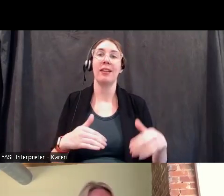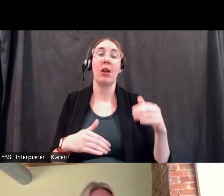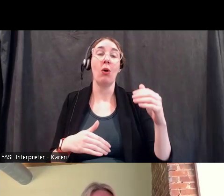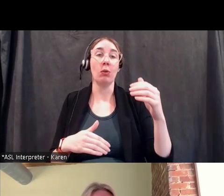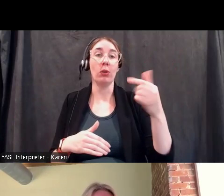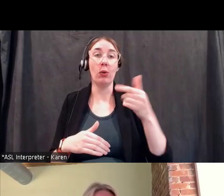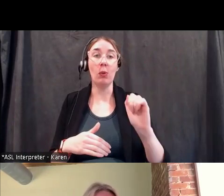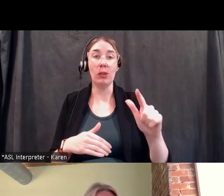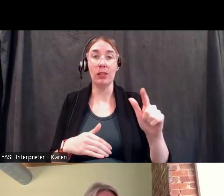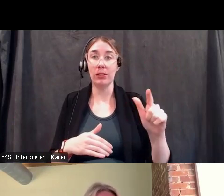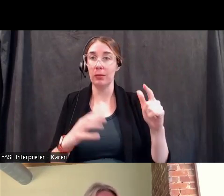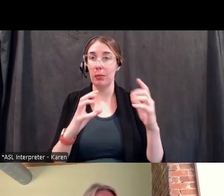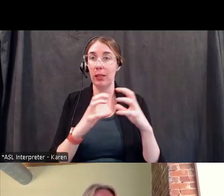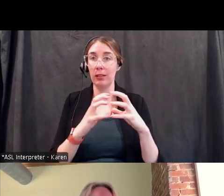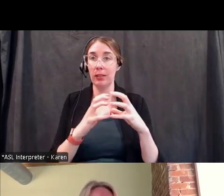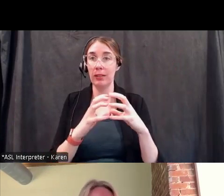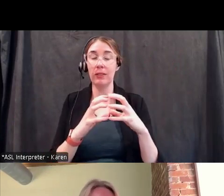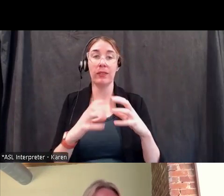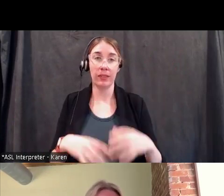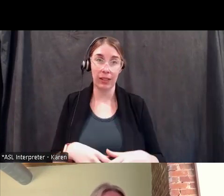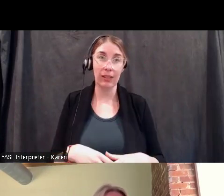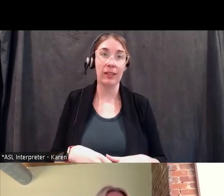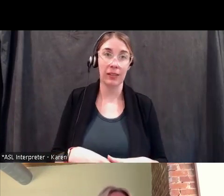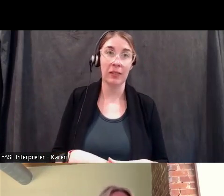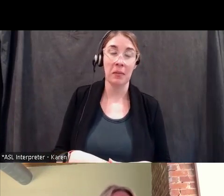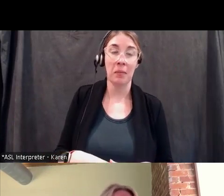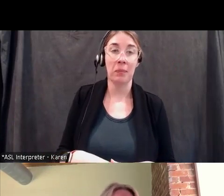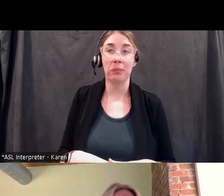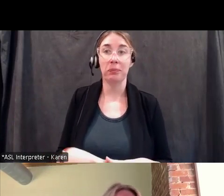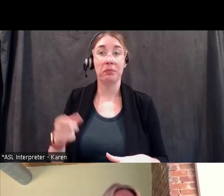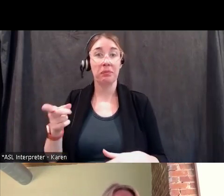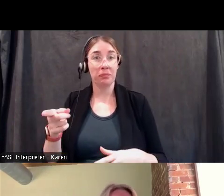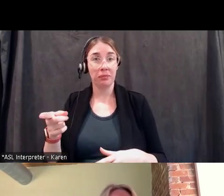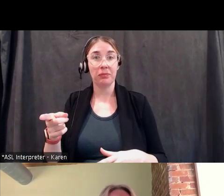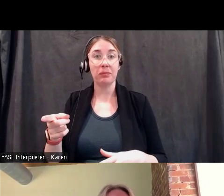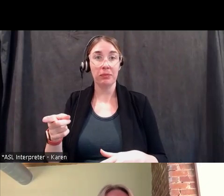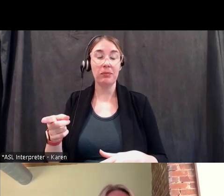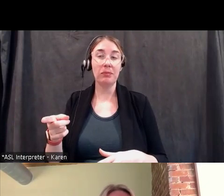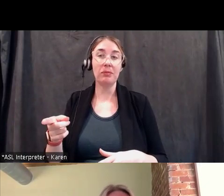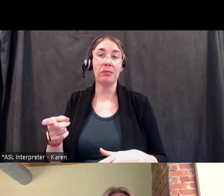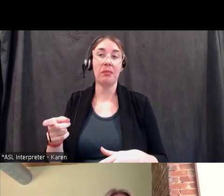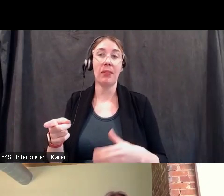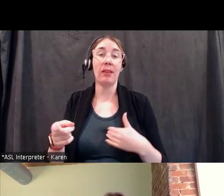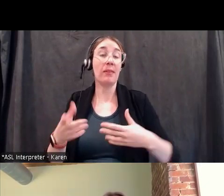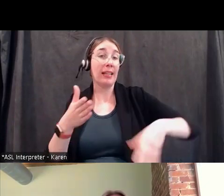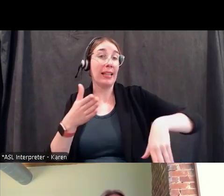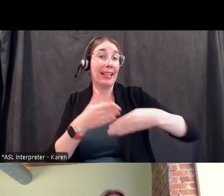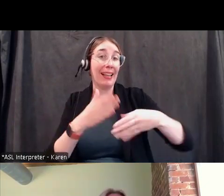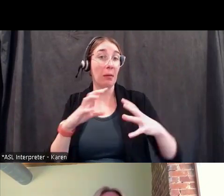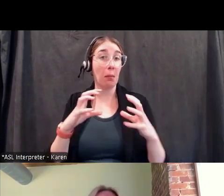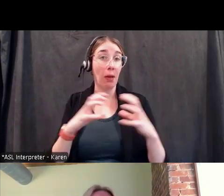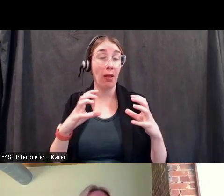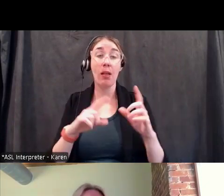building event here before COVID and we did team kick ball, but everyone had to wear a blindfold